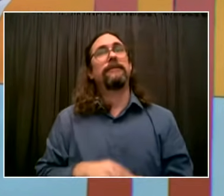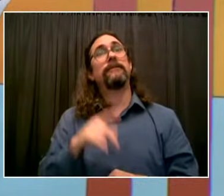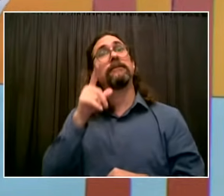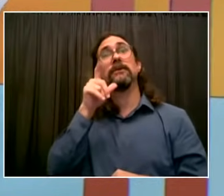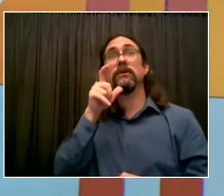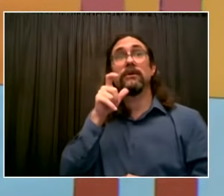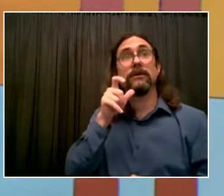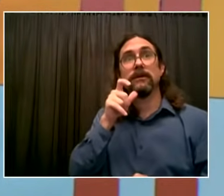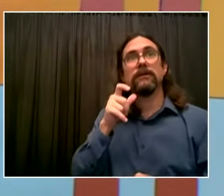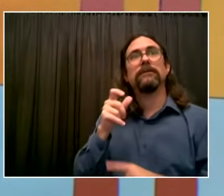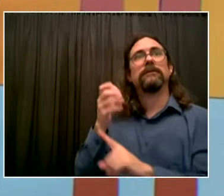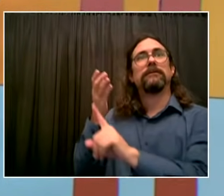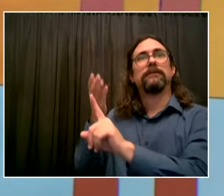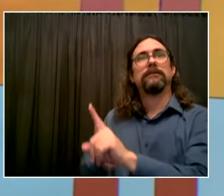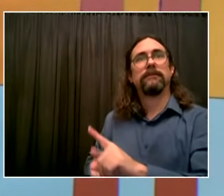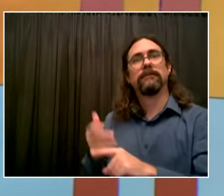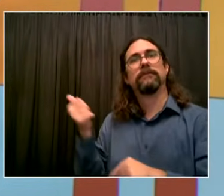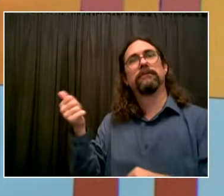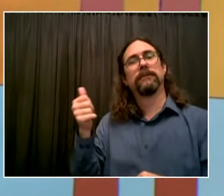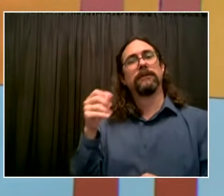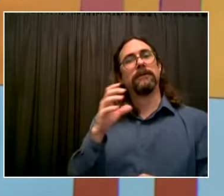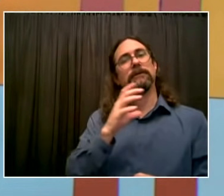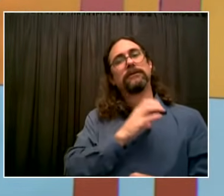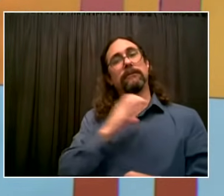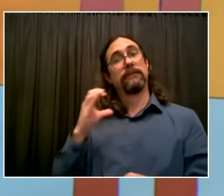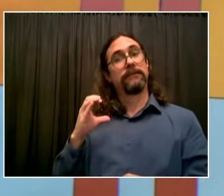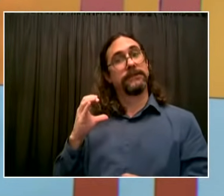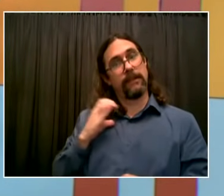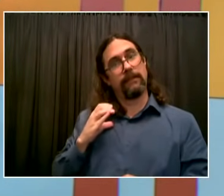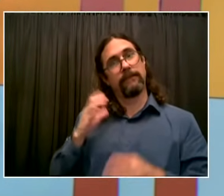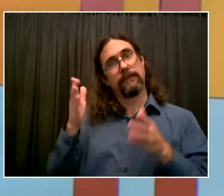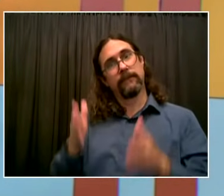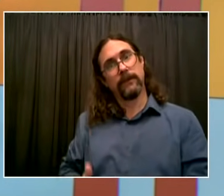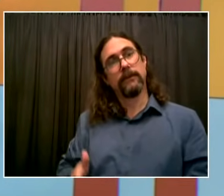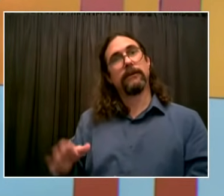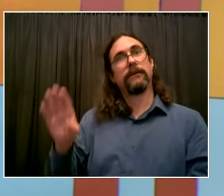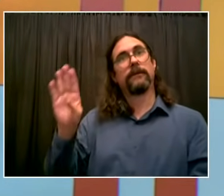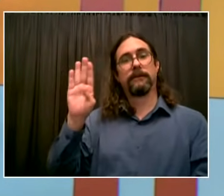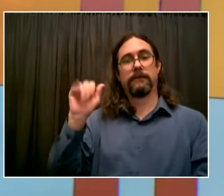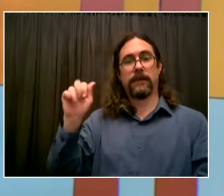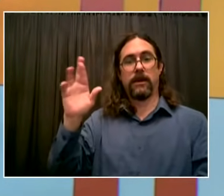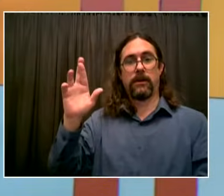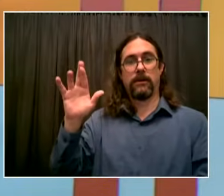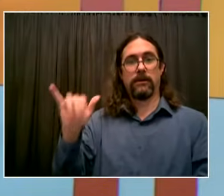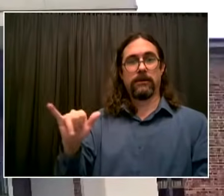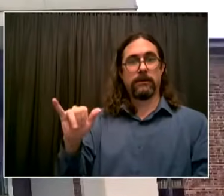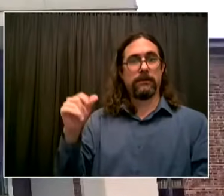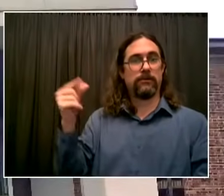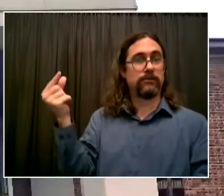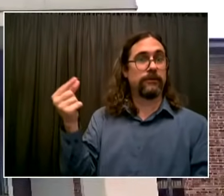QUEENS. MY PLEASURE TO INTRODUCE COUNCIL MEMBER BARRY GRODENCHIK. THANK YOU, MR. MAYOR.